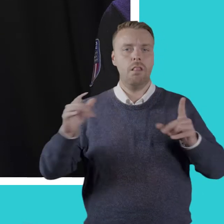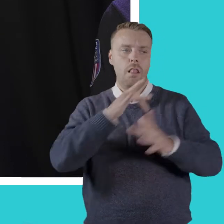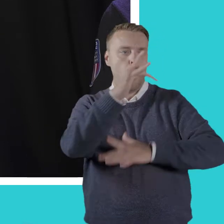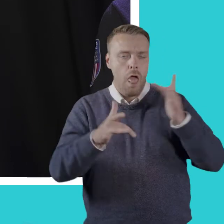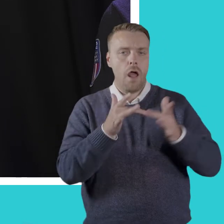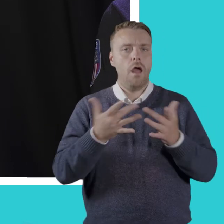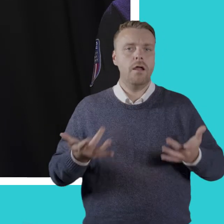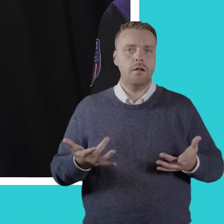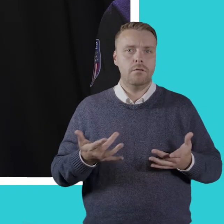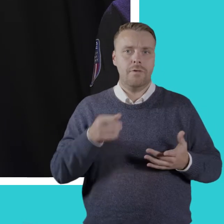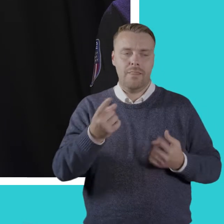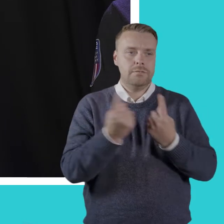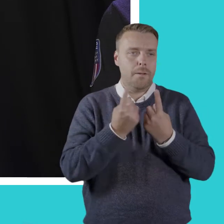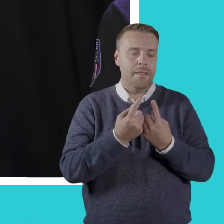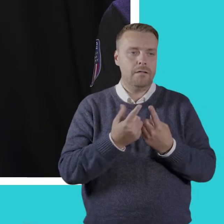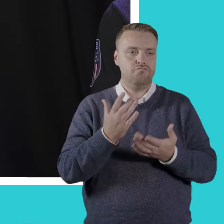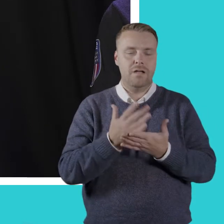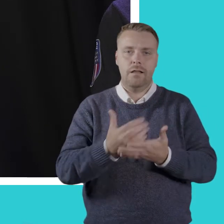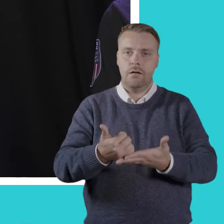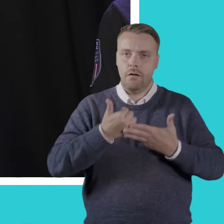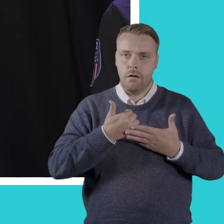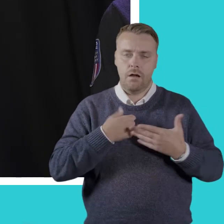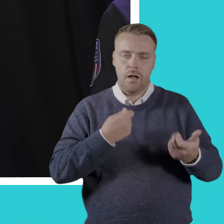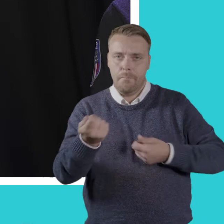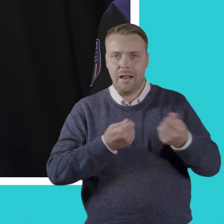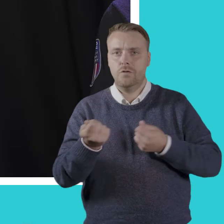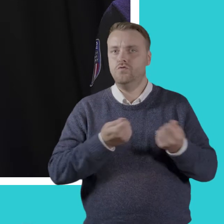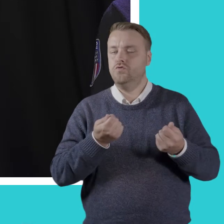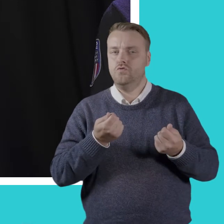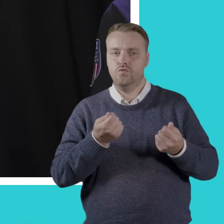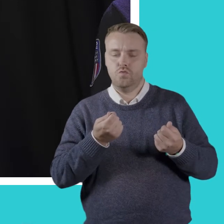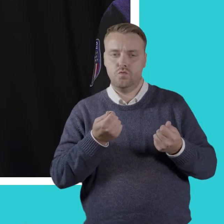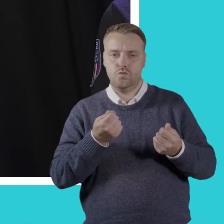has been something that's managed to where I've managed to find some sort of community. However